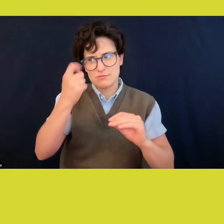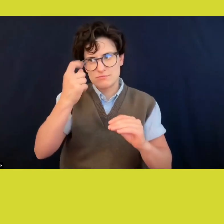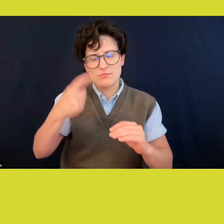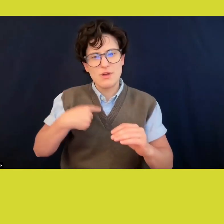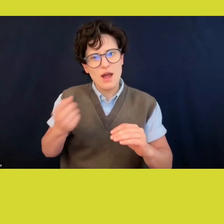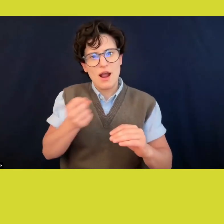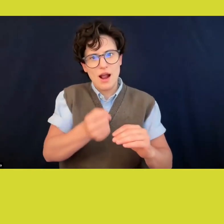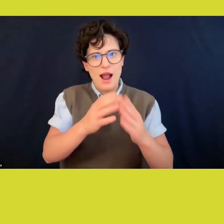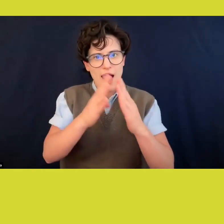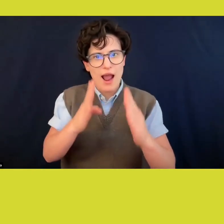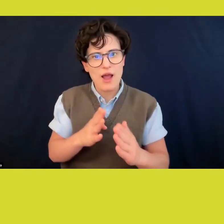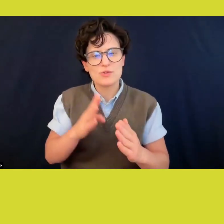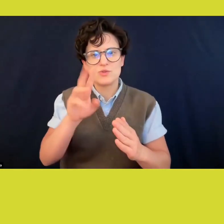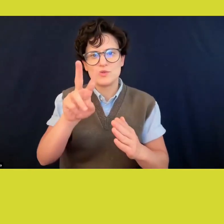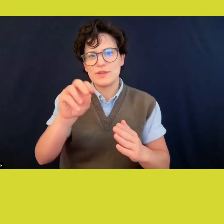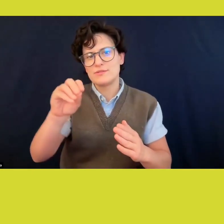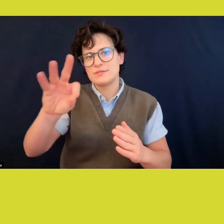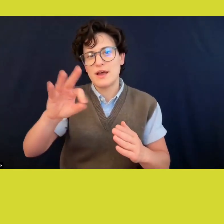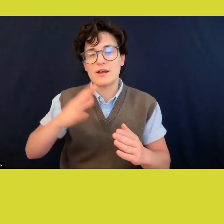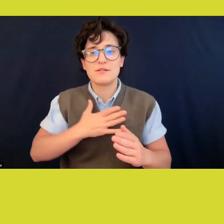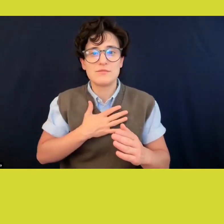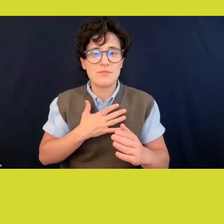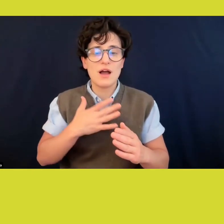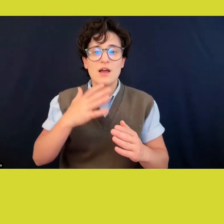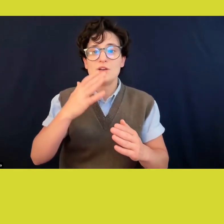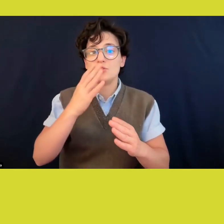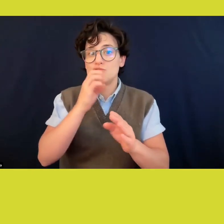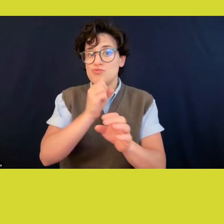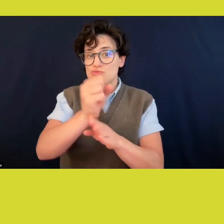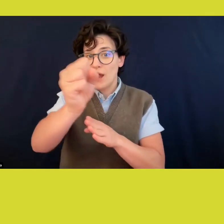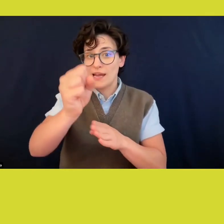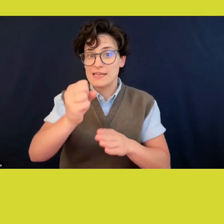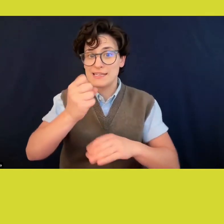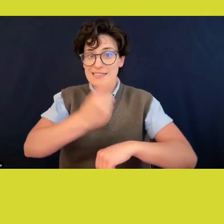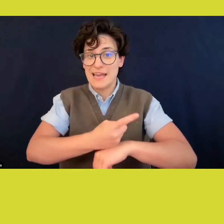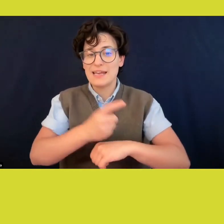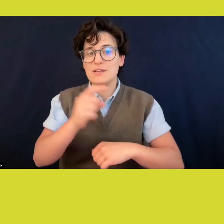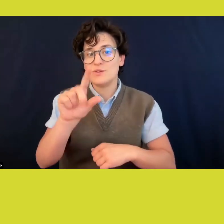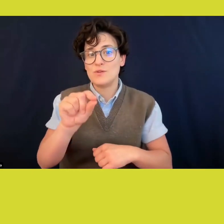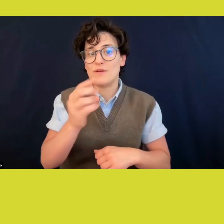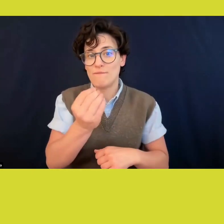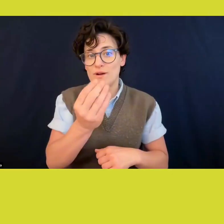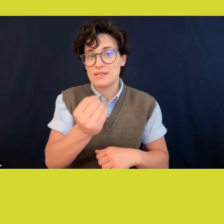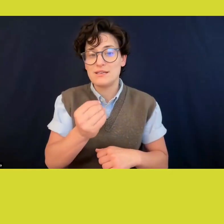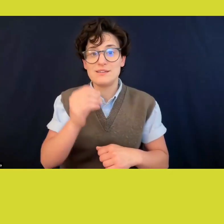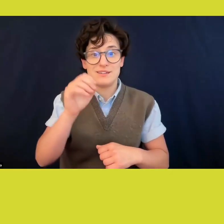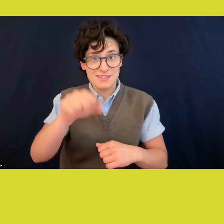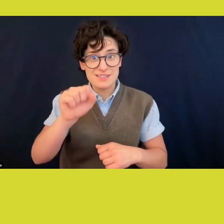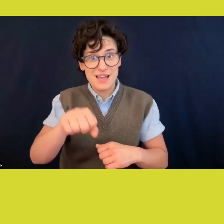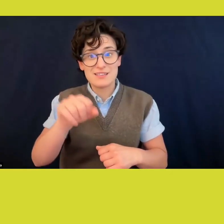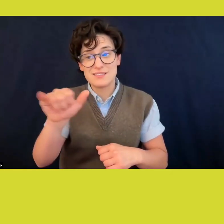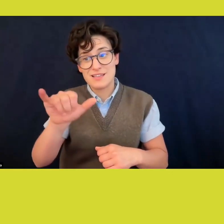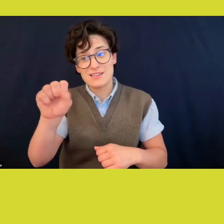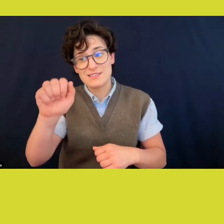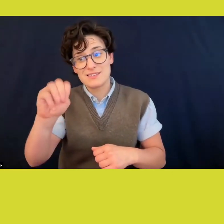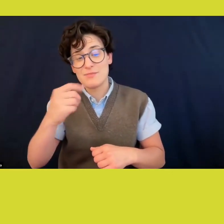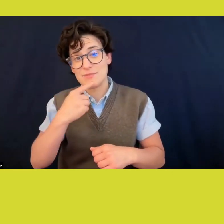sobriety date is 2014 so it only took me and yes as Sam stated I relapsed I but I started trying right